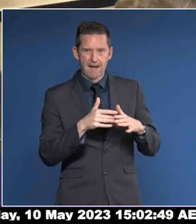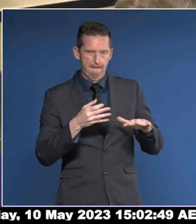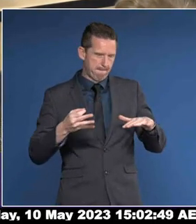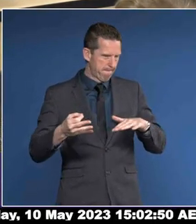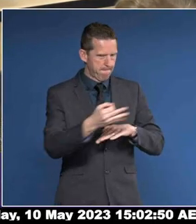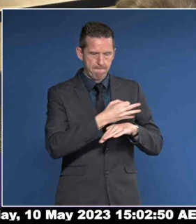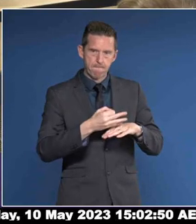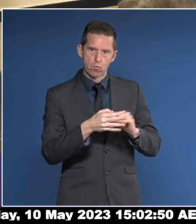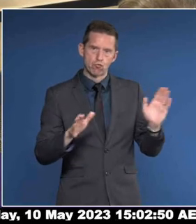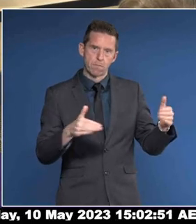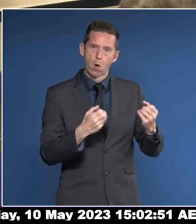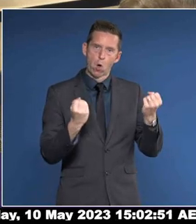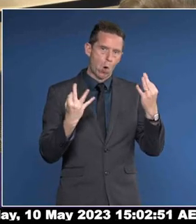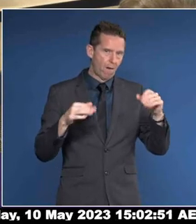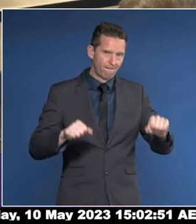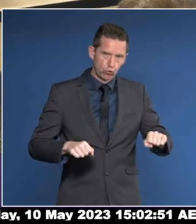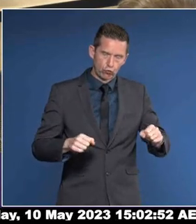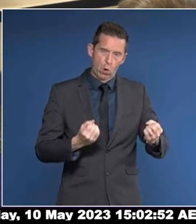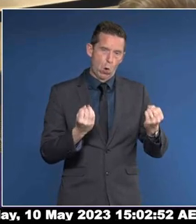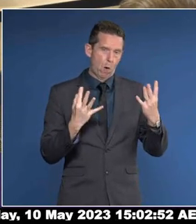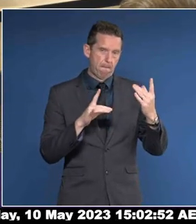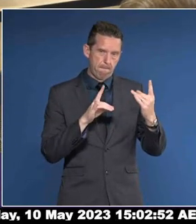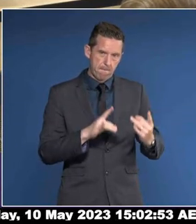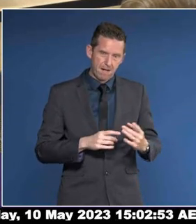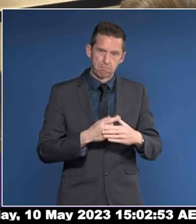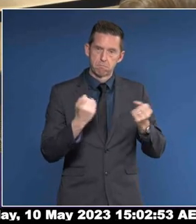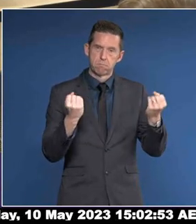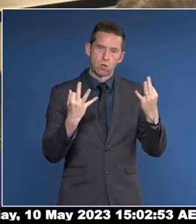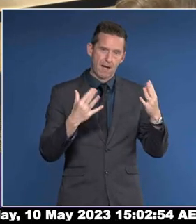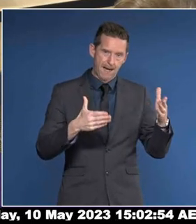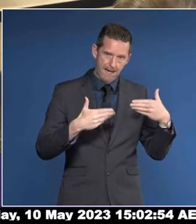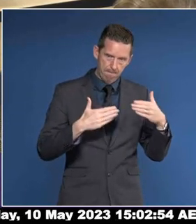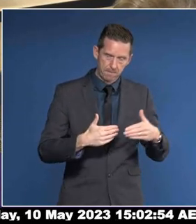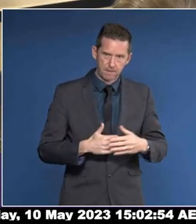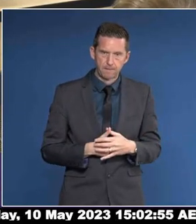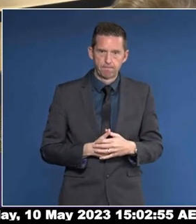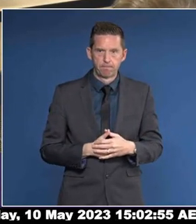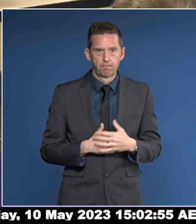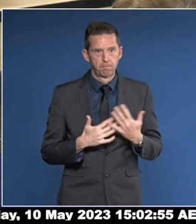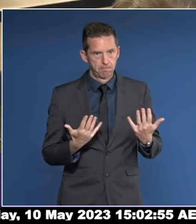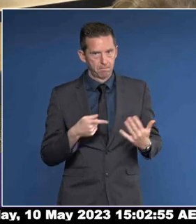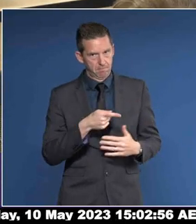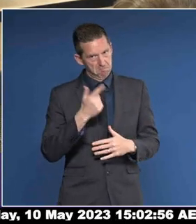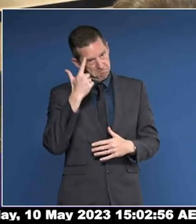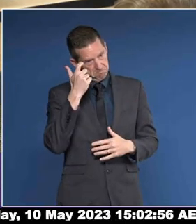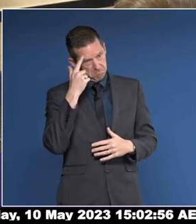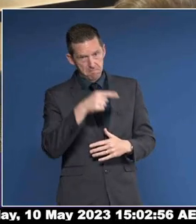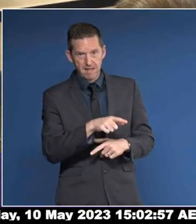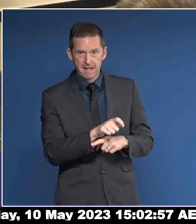No furnishings, no bed, no covers. That may speak to neglect, mightn't it? Yes, I agree.